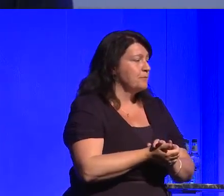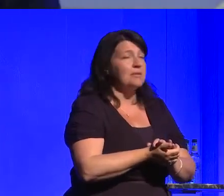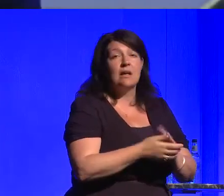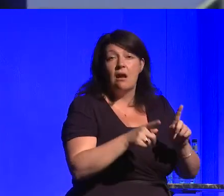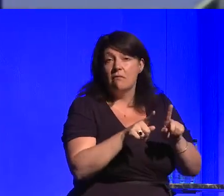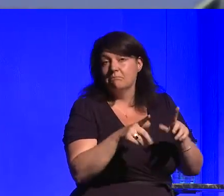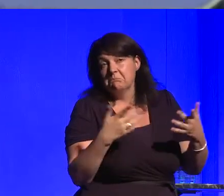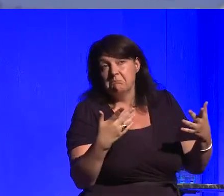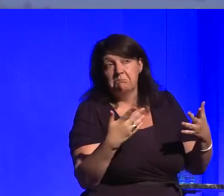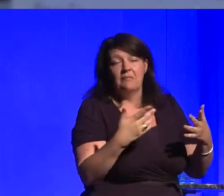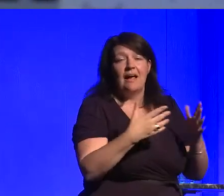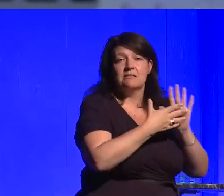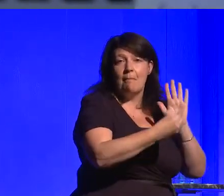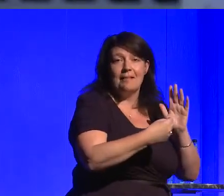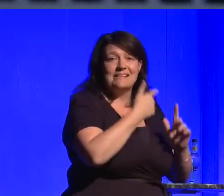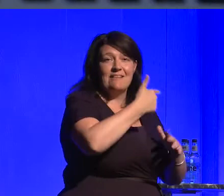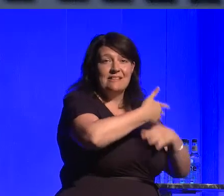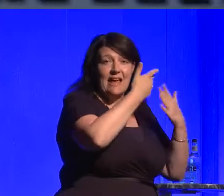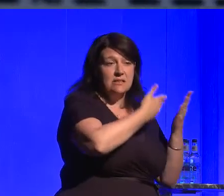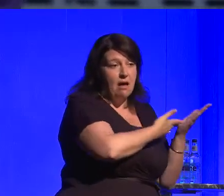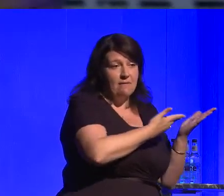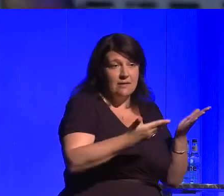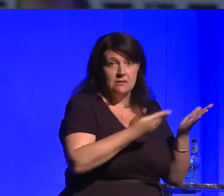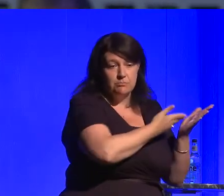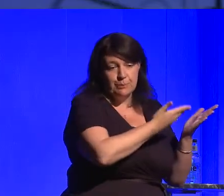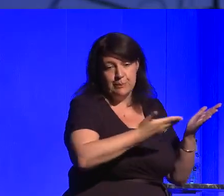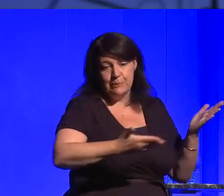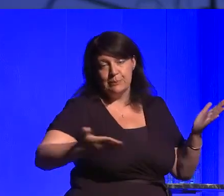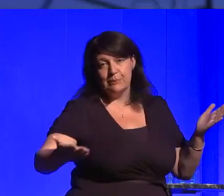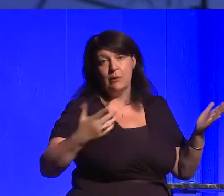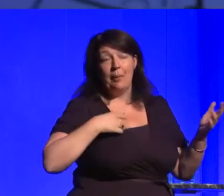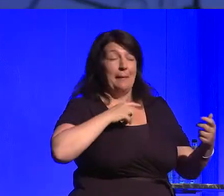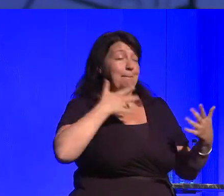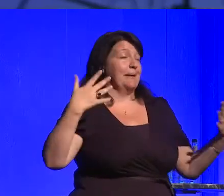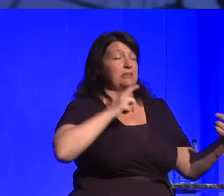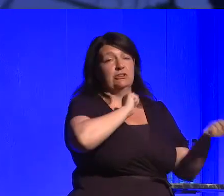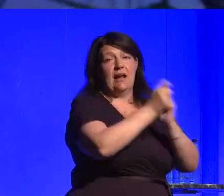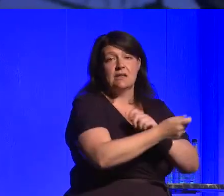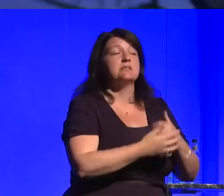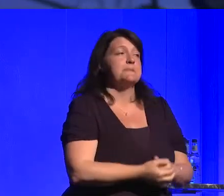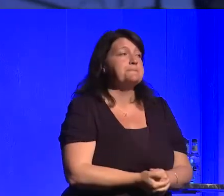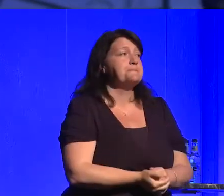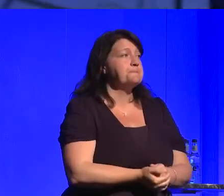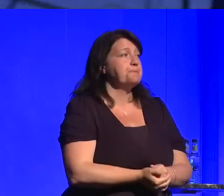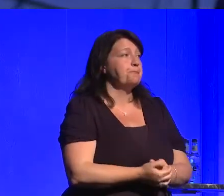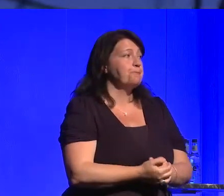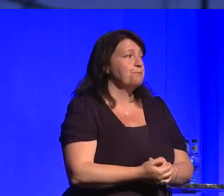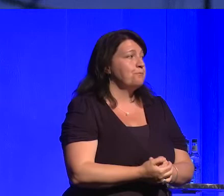However, they will be changes that are driven by the people who own those services.